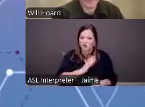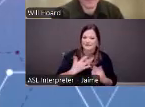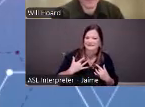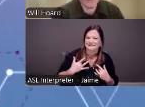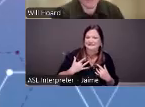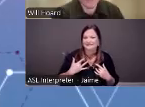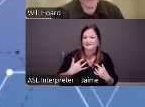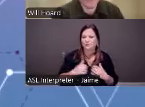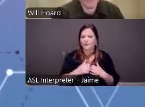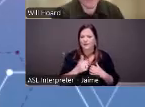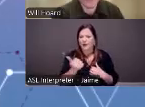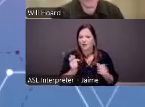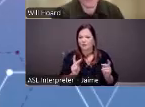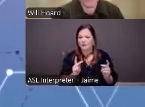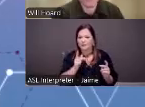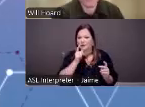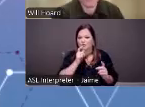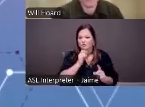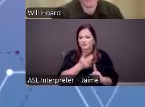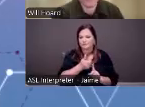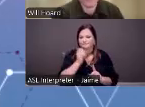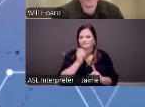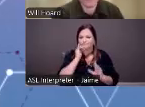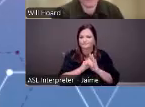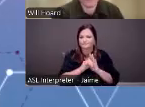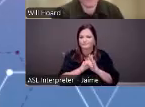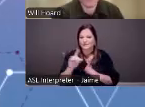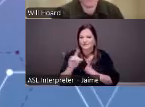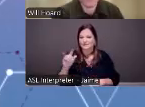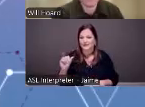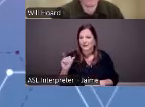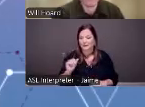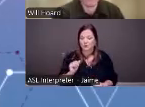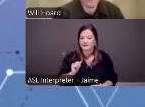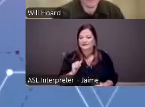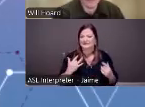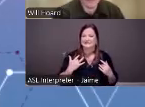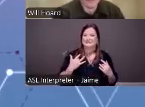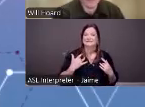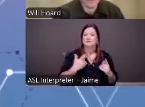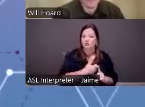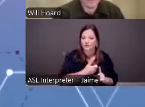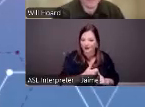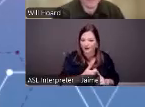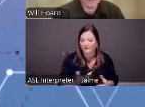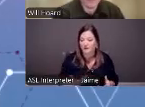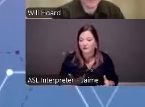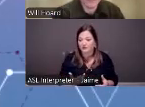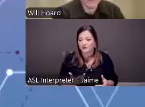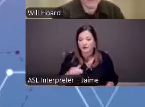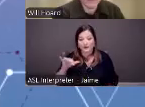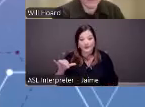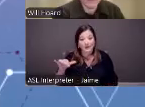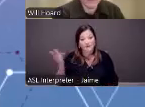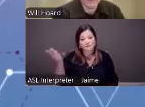who identified as being disabled, the presentation of either you're mentally healthy